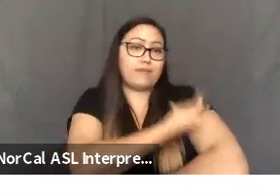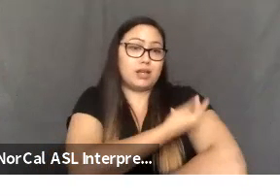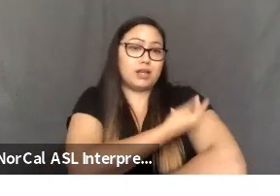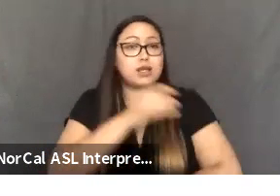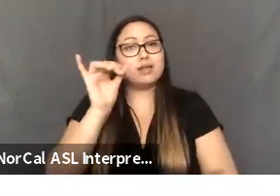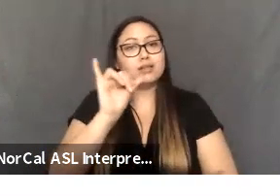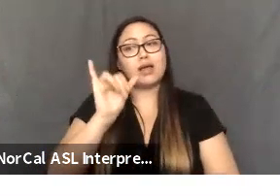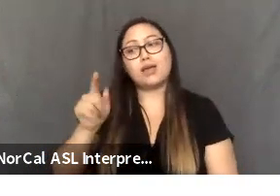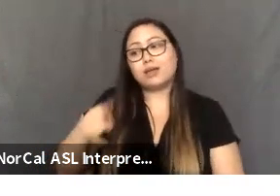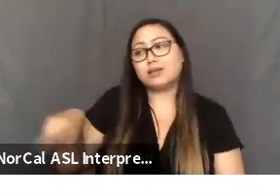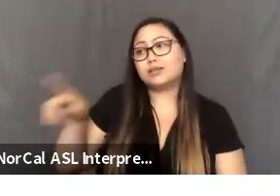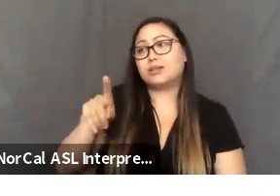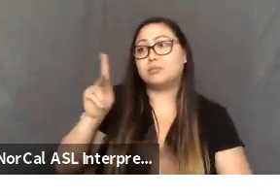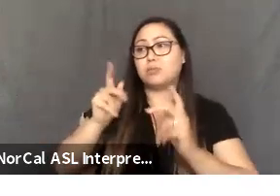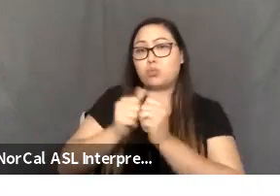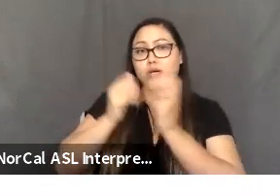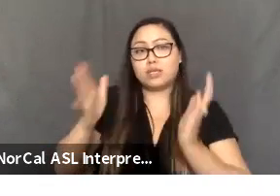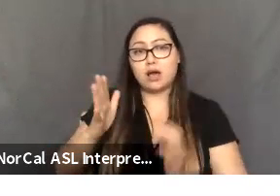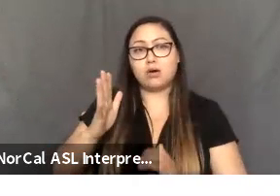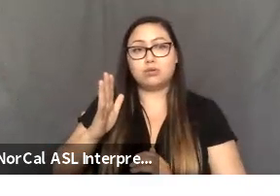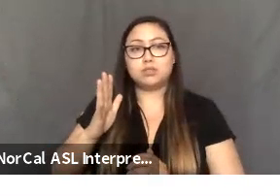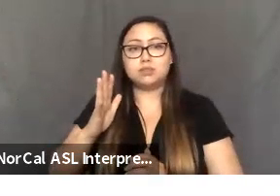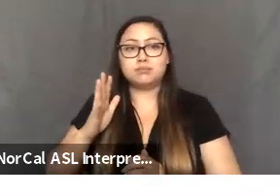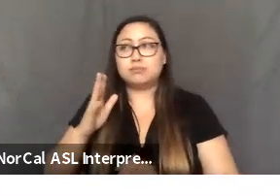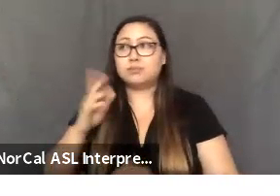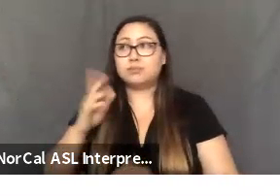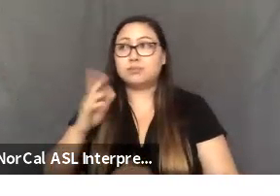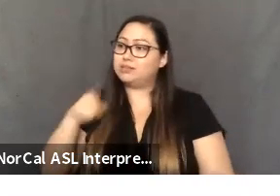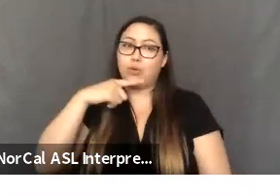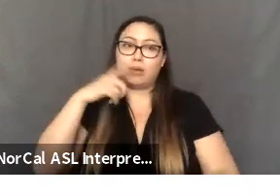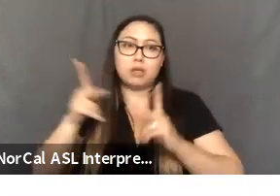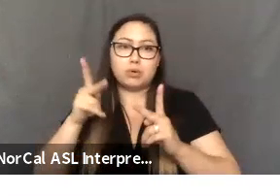our patients without hearing disabilities. Well, maybe we need to think about some outreach to that